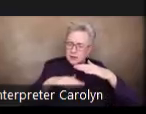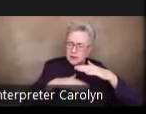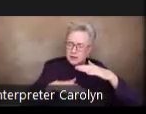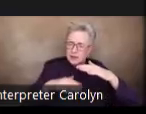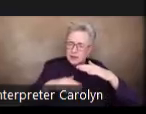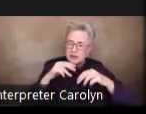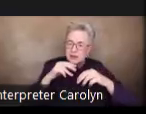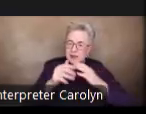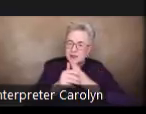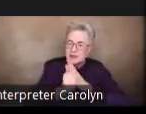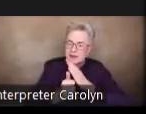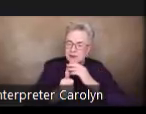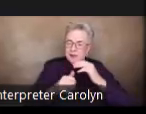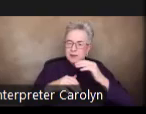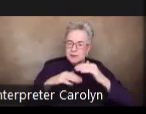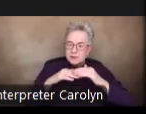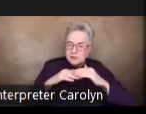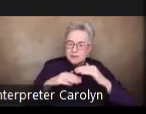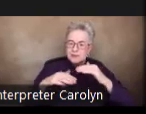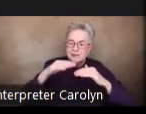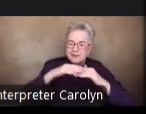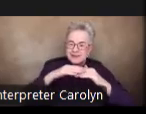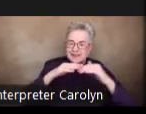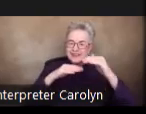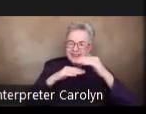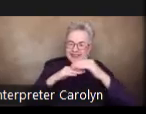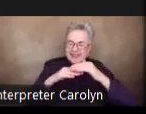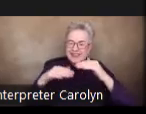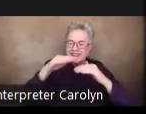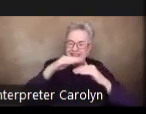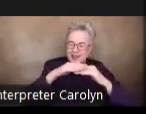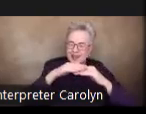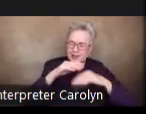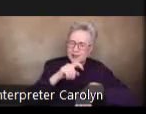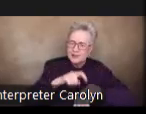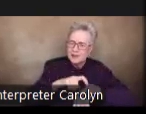why, why progress is sequential and takes time, why certain